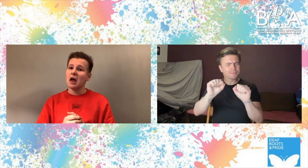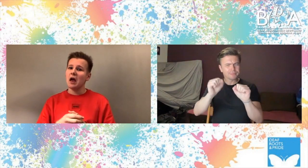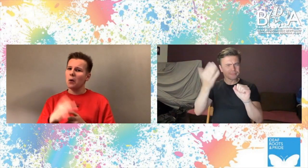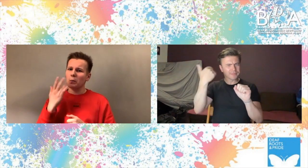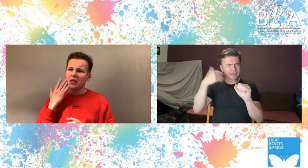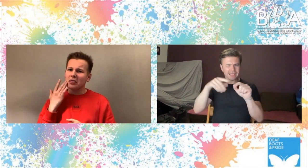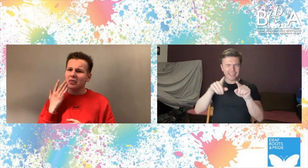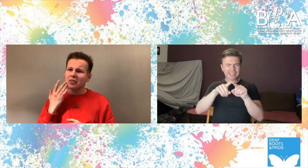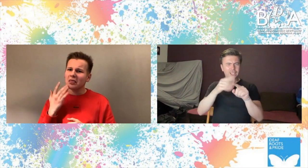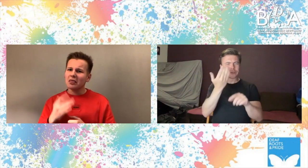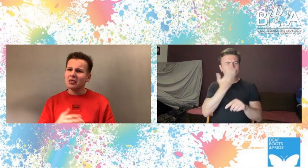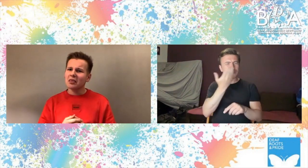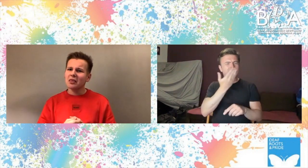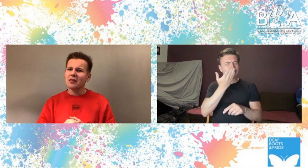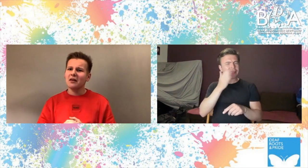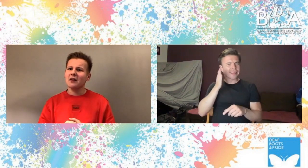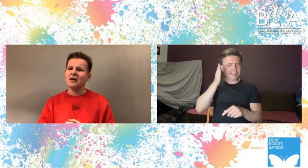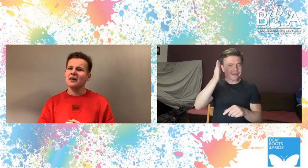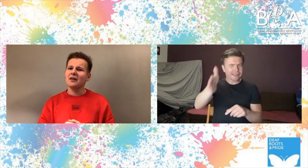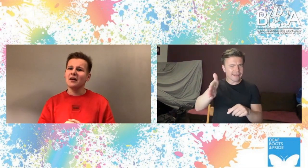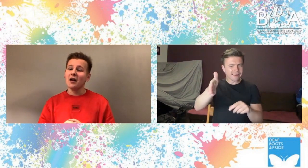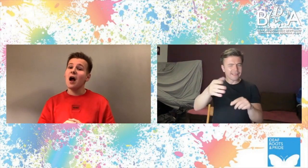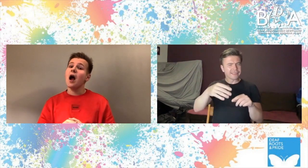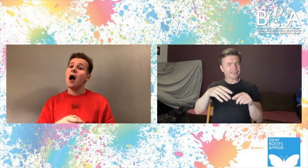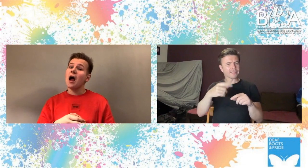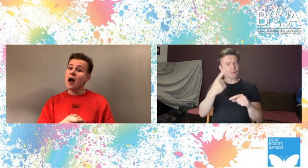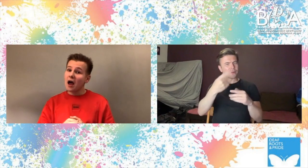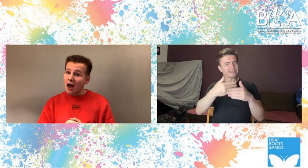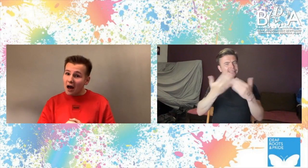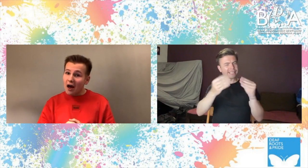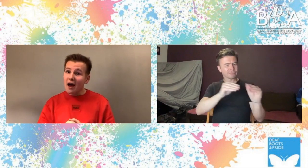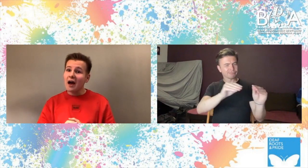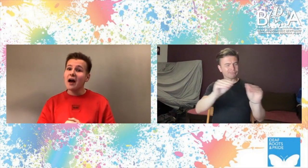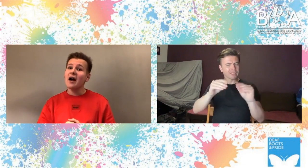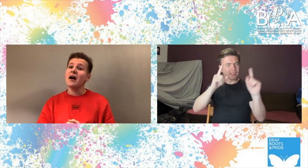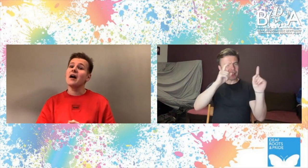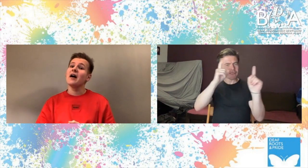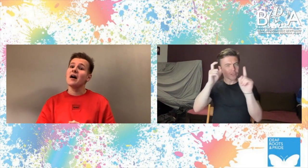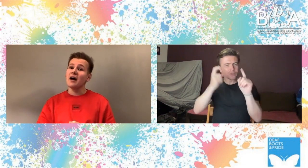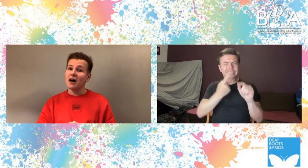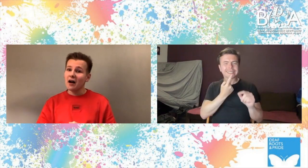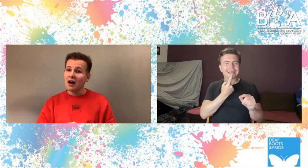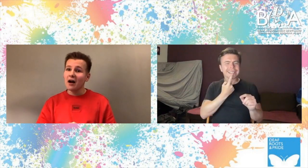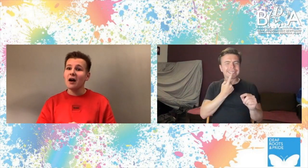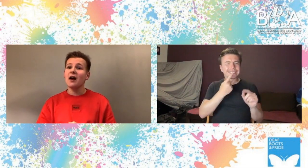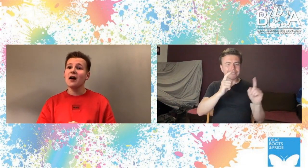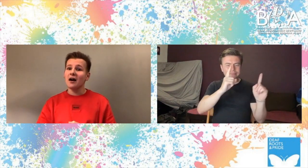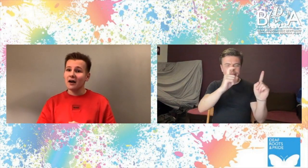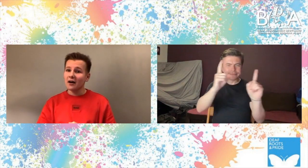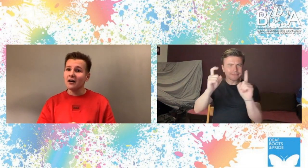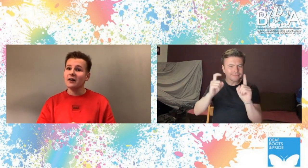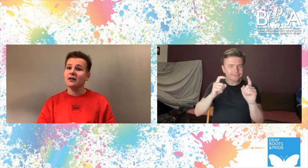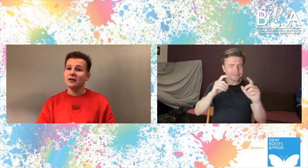a school workshop and you go along for a day… it’s like a taster workshop…